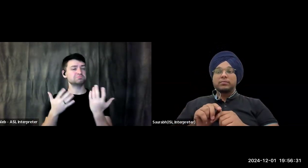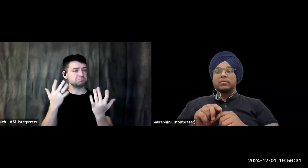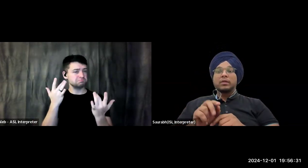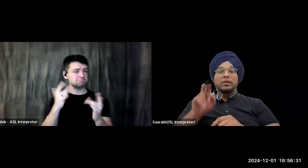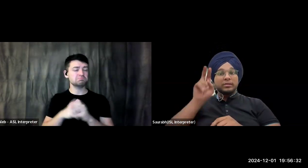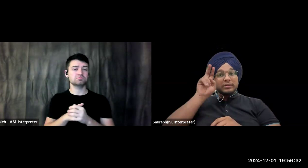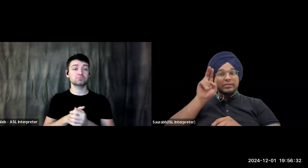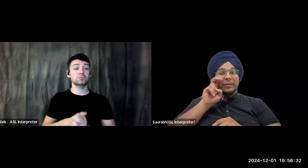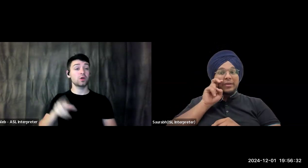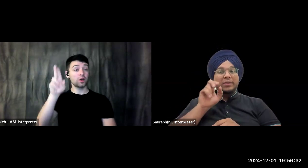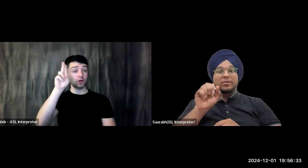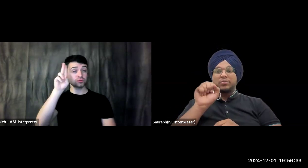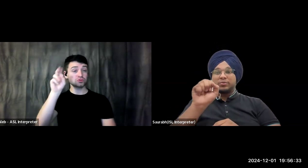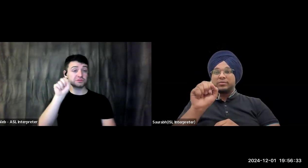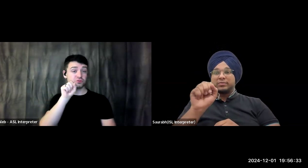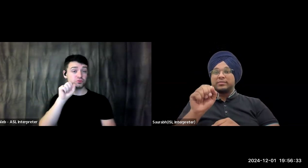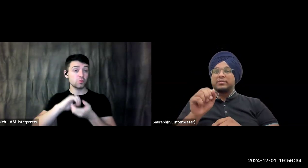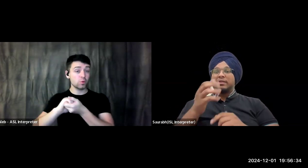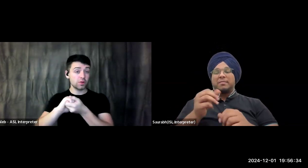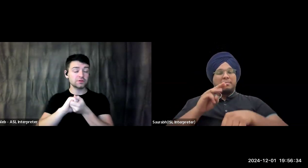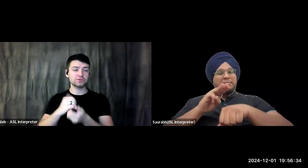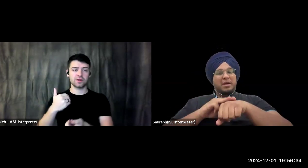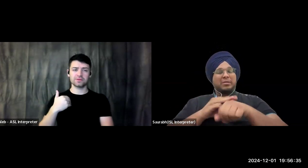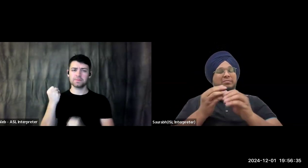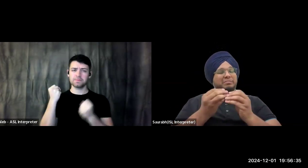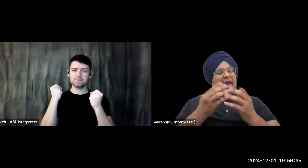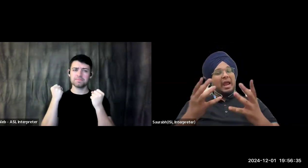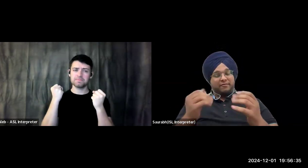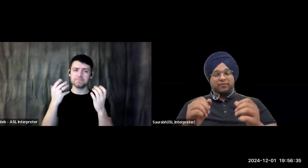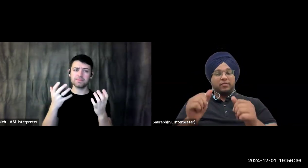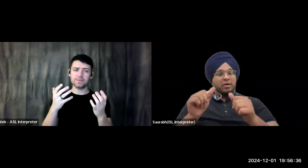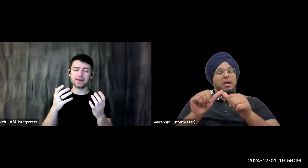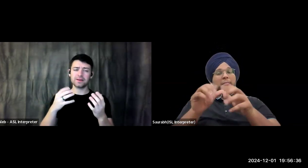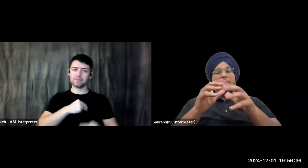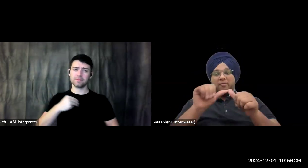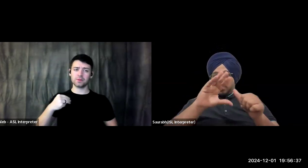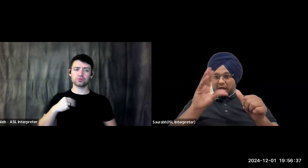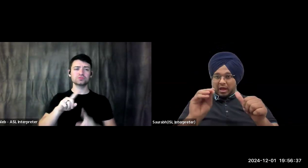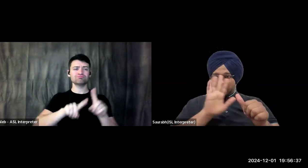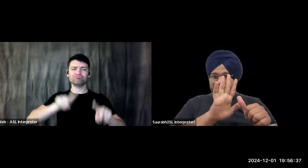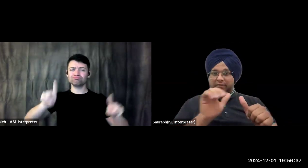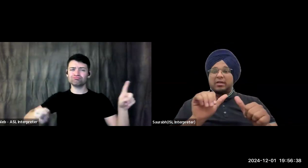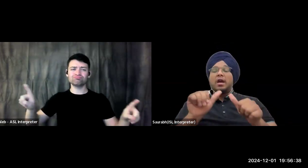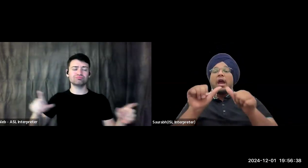has a lot of members in other countries like in Africa, as well as other Asian countries.